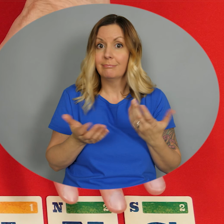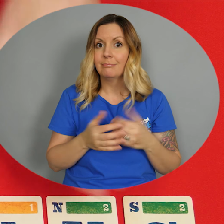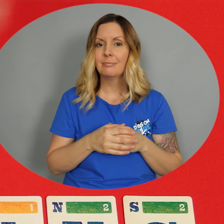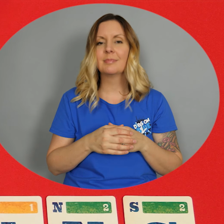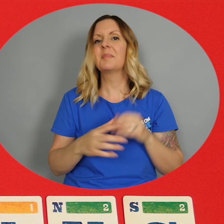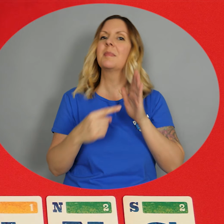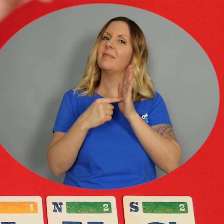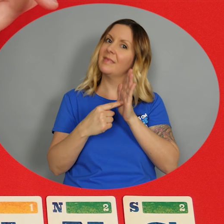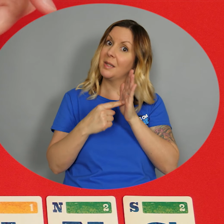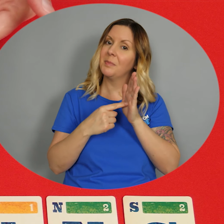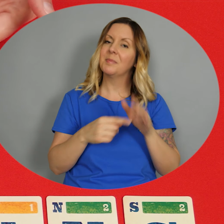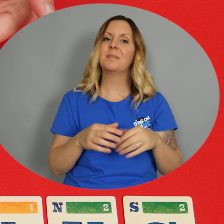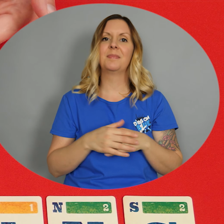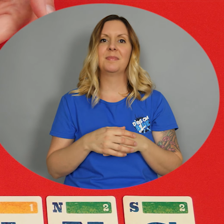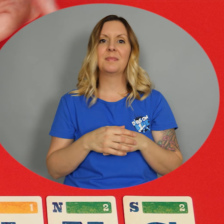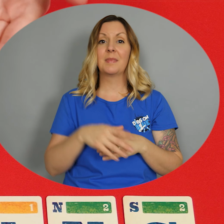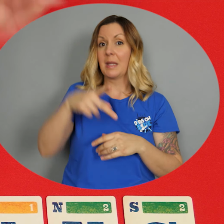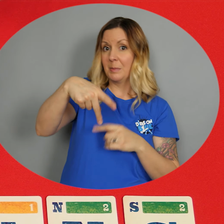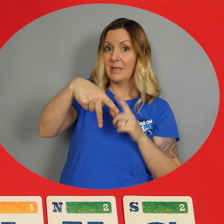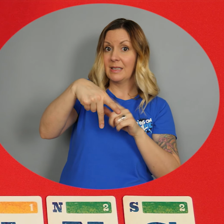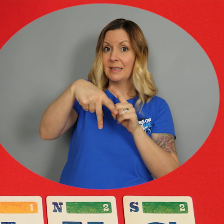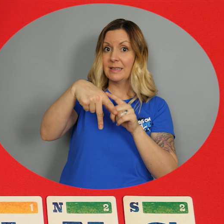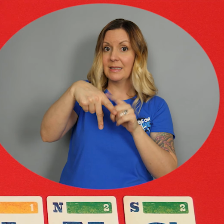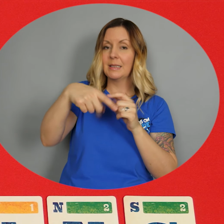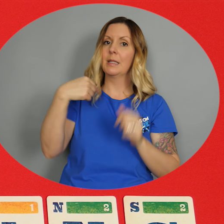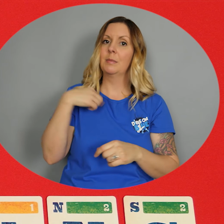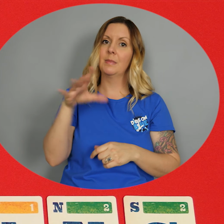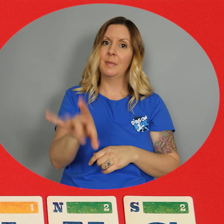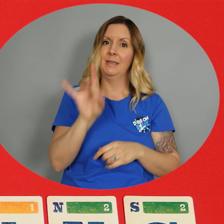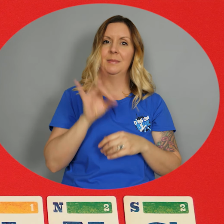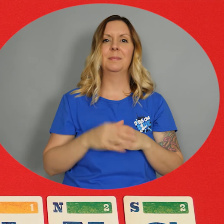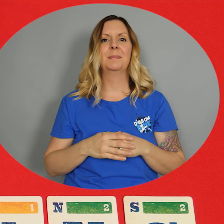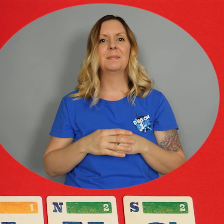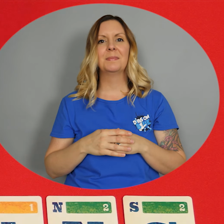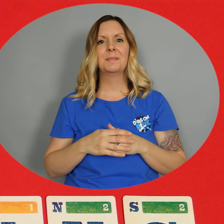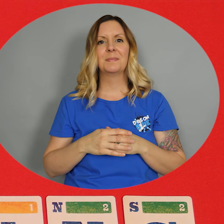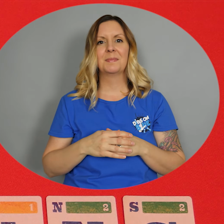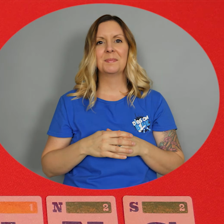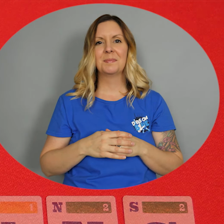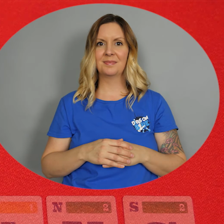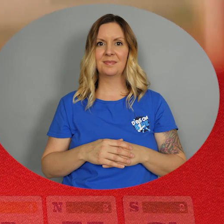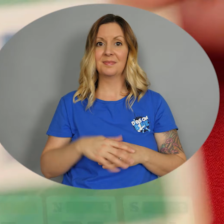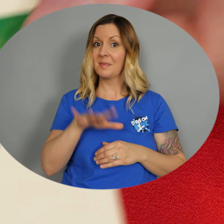players, including yourself. Maybe in this case, I’ll take the letter p. When you collect